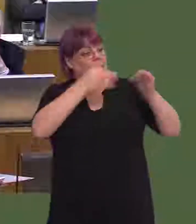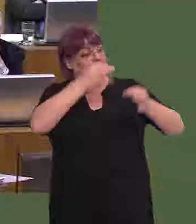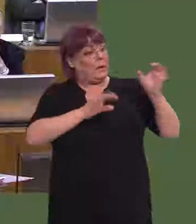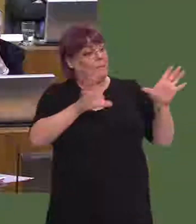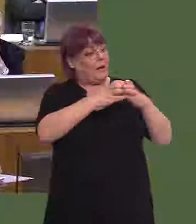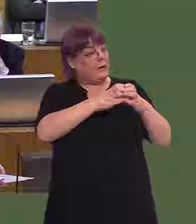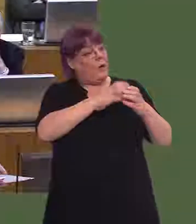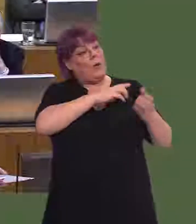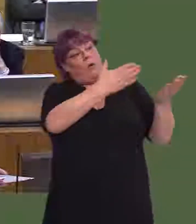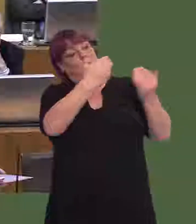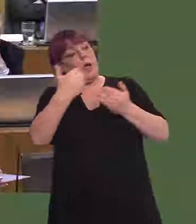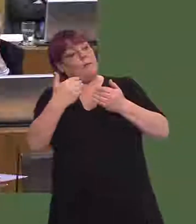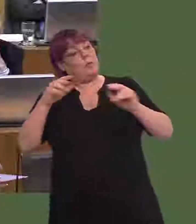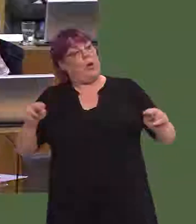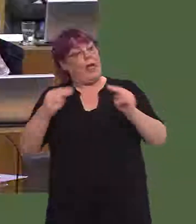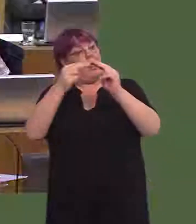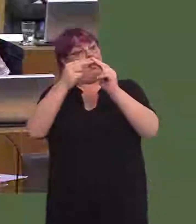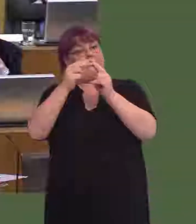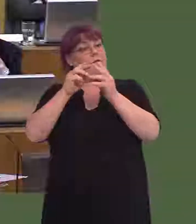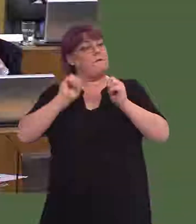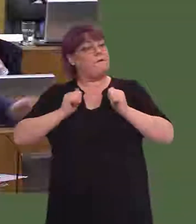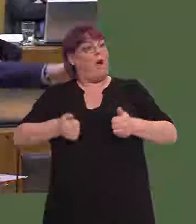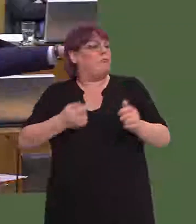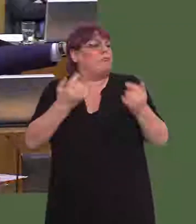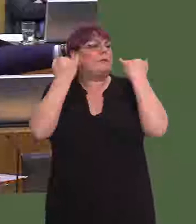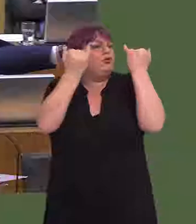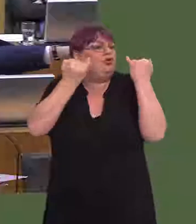Come to a hill farm anywhere in Wales, a sheep farmóthe leader of the Welsh Conservatives